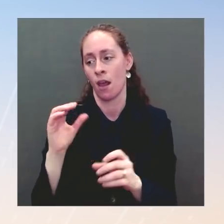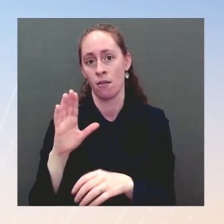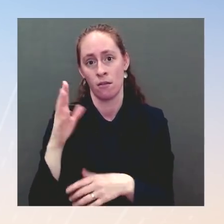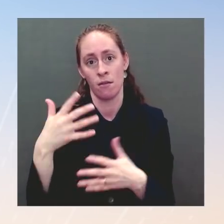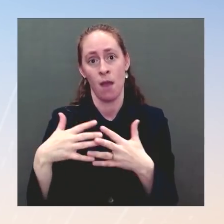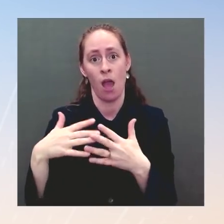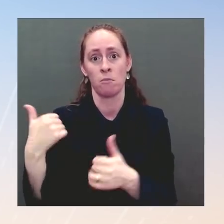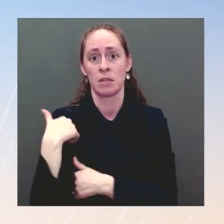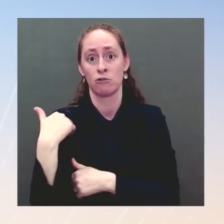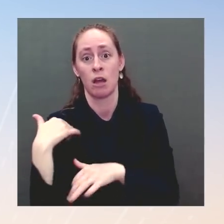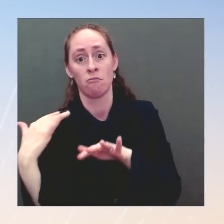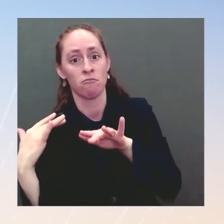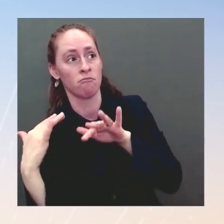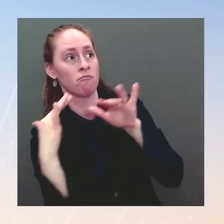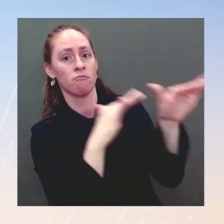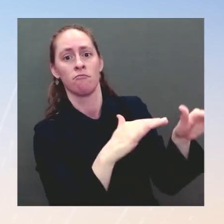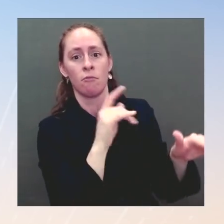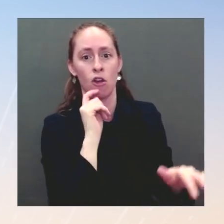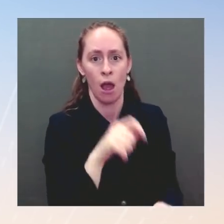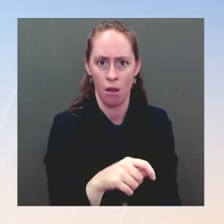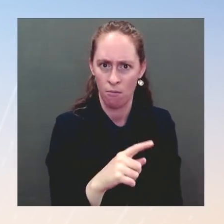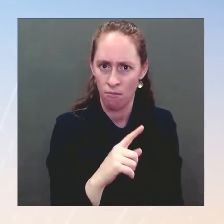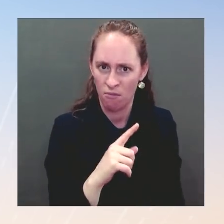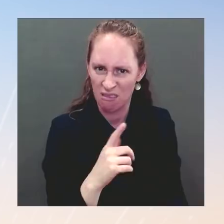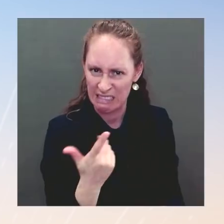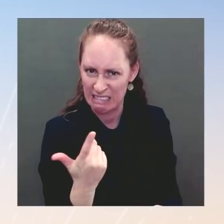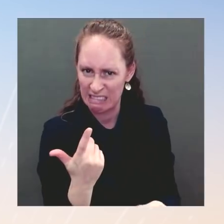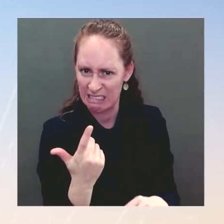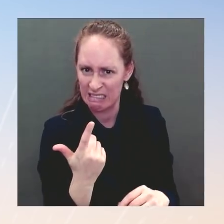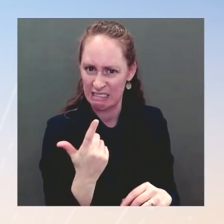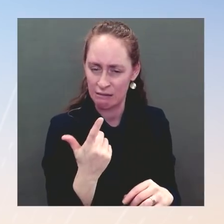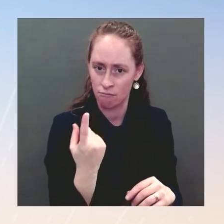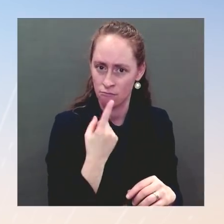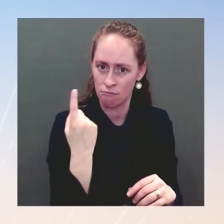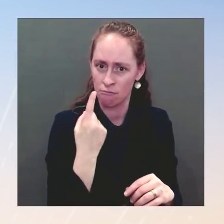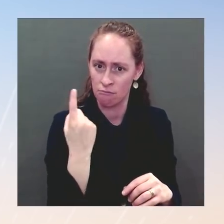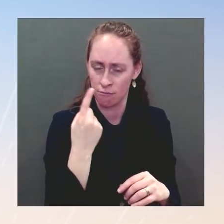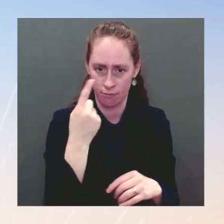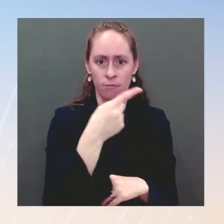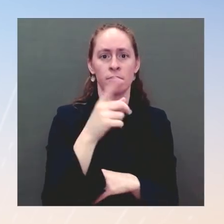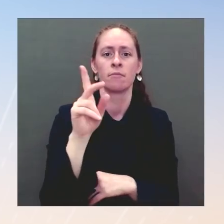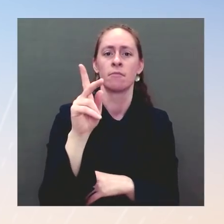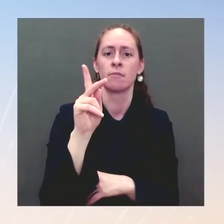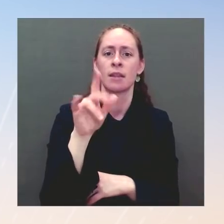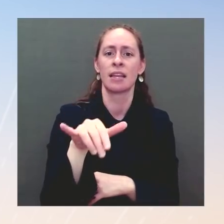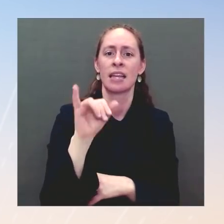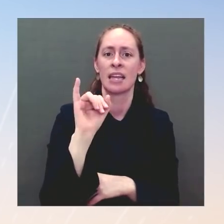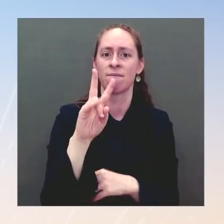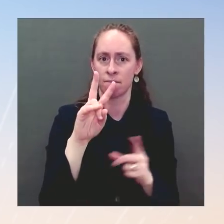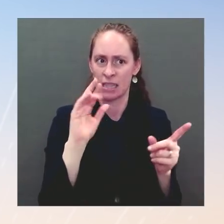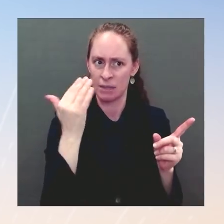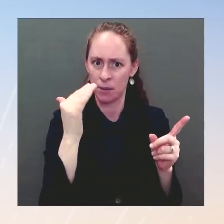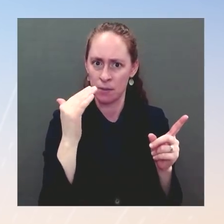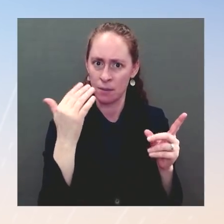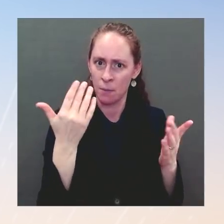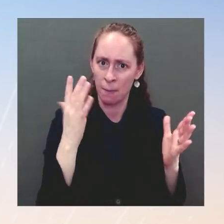how the administration is as confident as it is that that won't become necessary at some point, that there won't be any need down the road